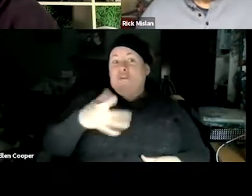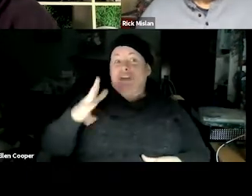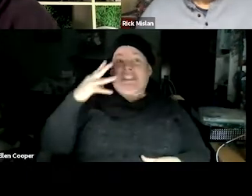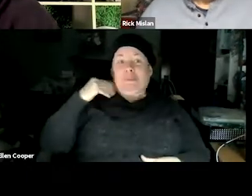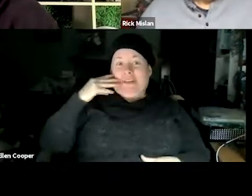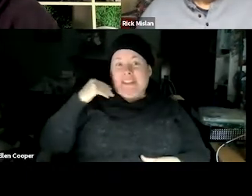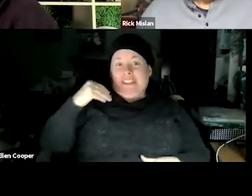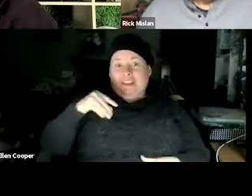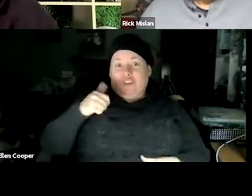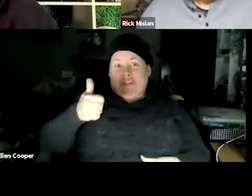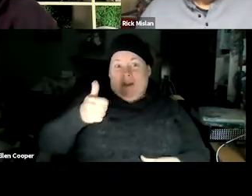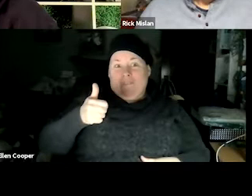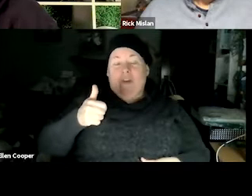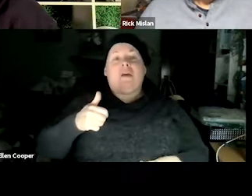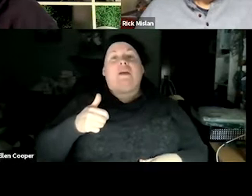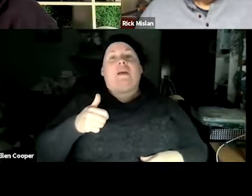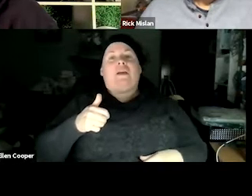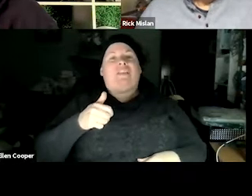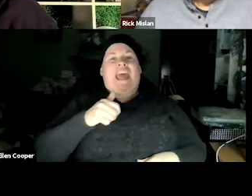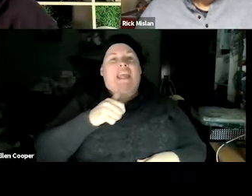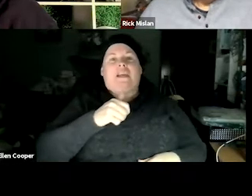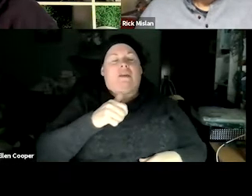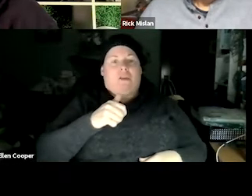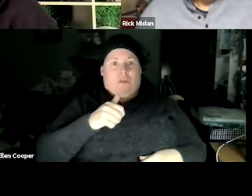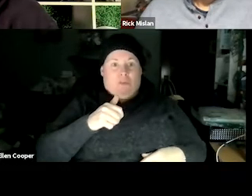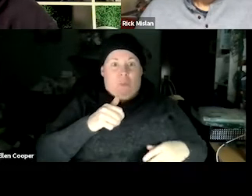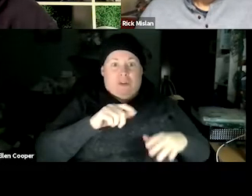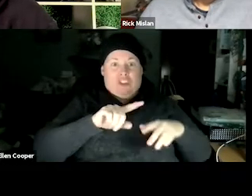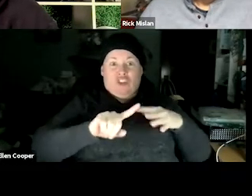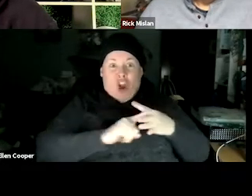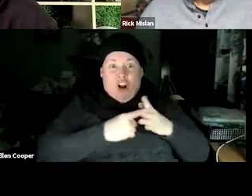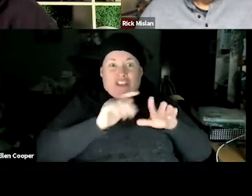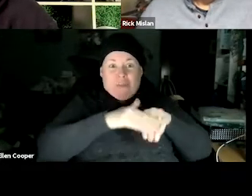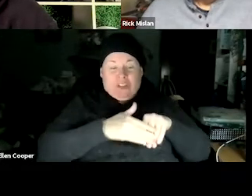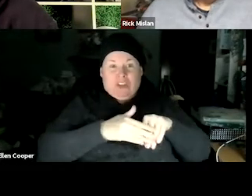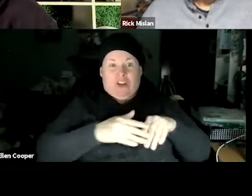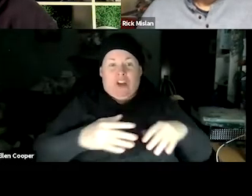CalebBarlow: Literally 1015 minutes into it, you get a cortisol flush it hits your brain